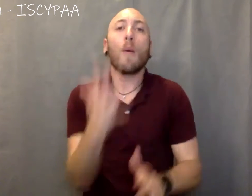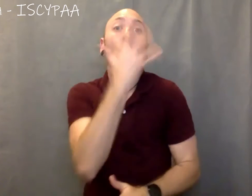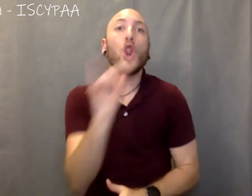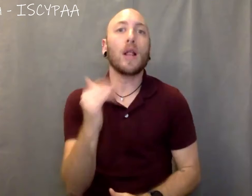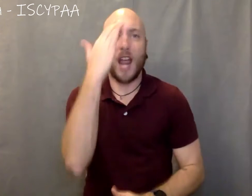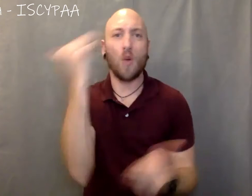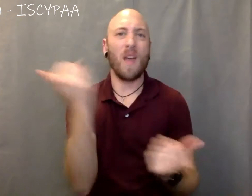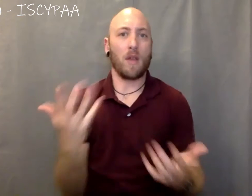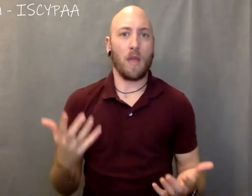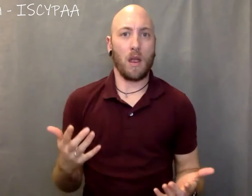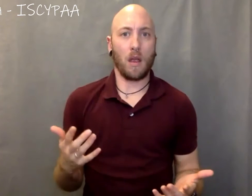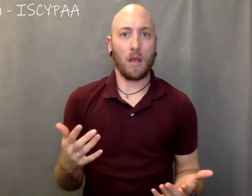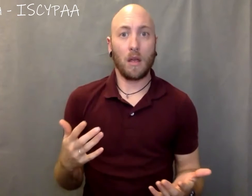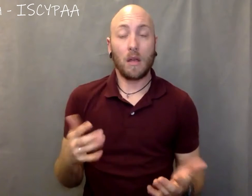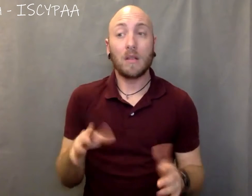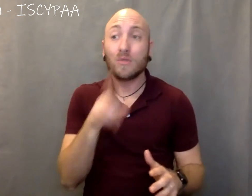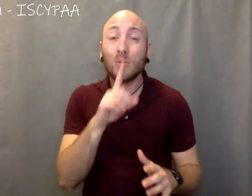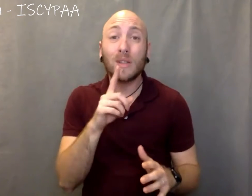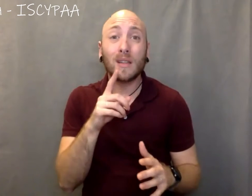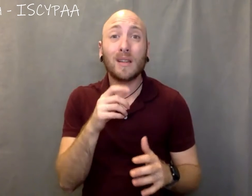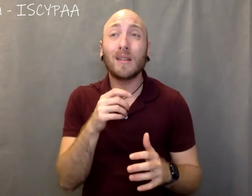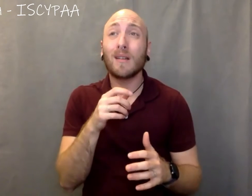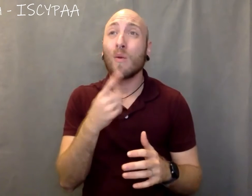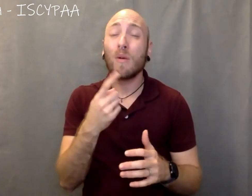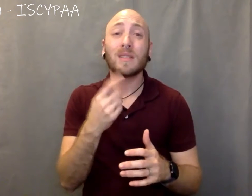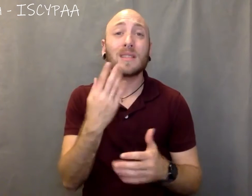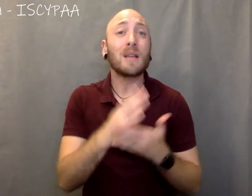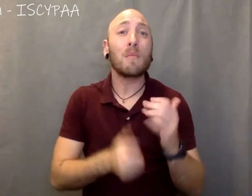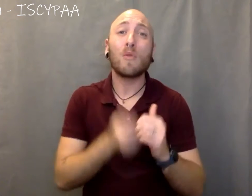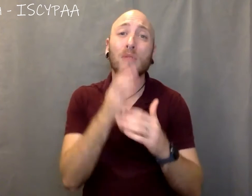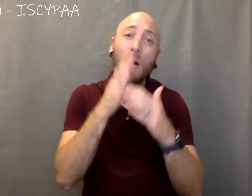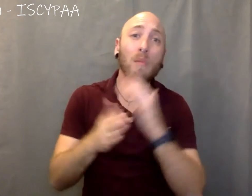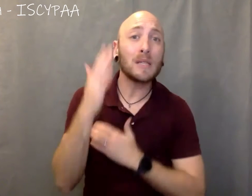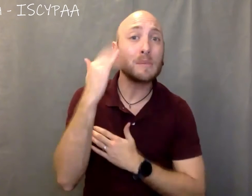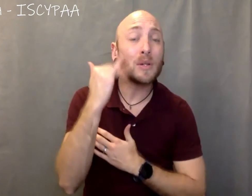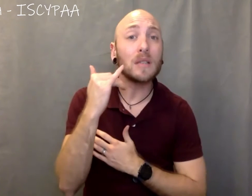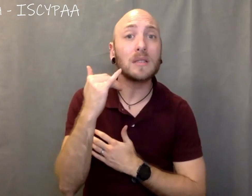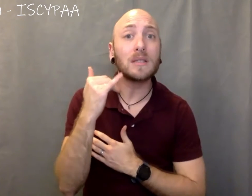on. Some of the most humbling things that have happened in this sobriety as well as is being able to say the words "I don't know."